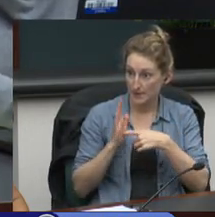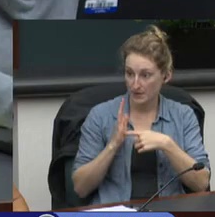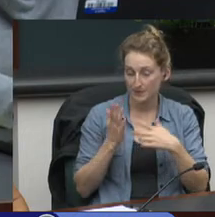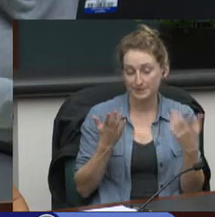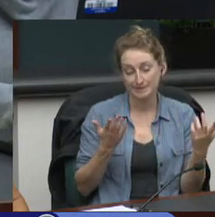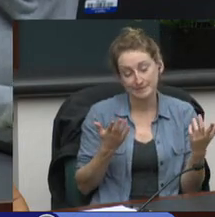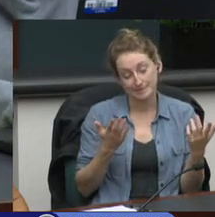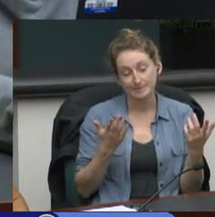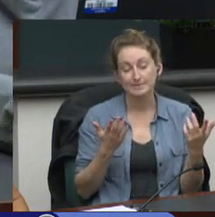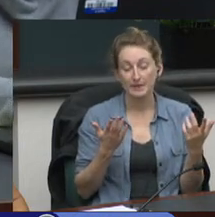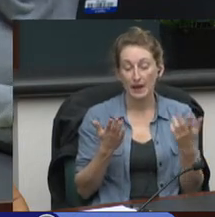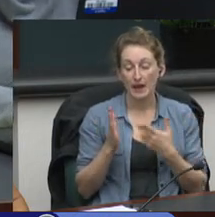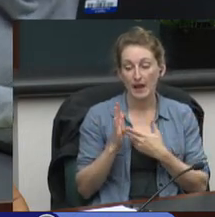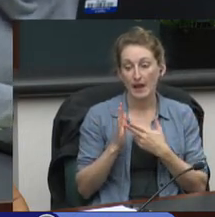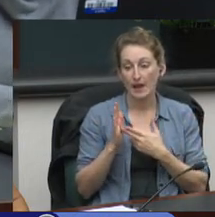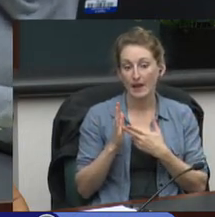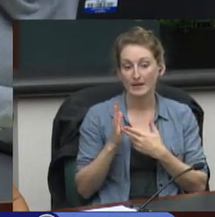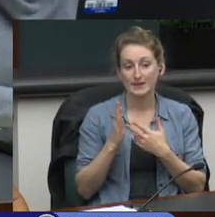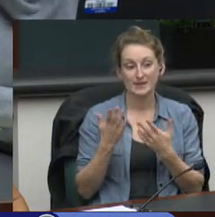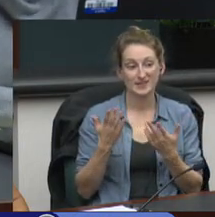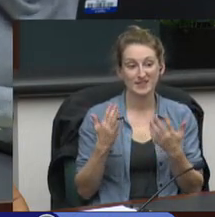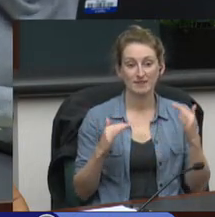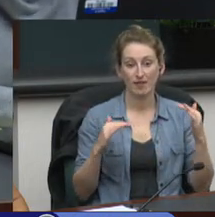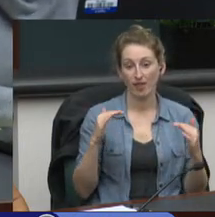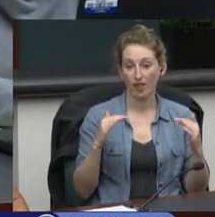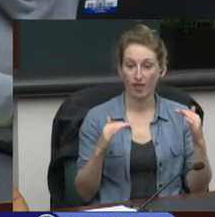know I think you've heard a lot of testimony just recently about parking